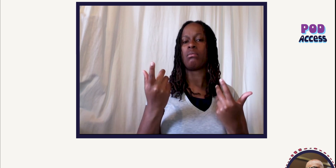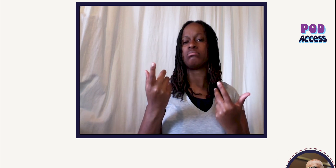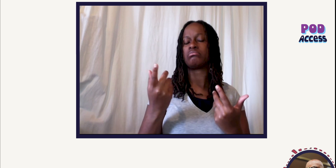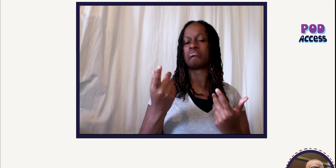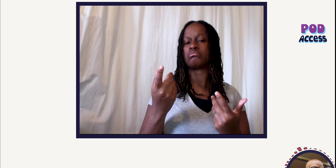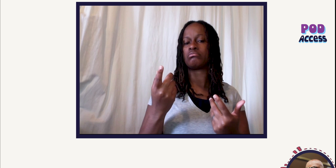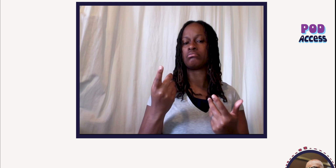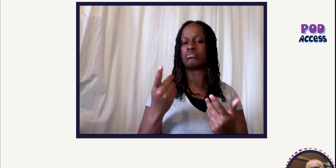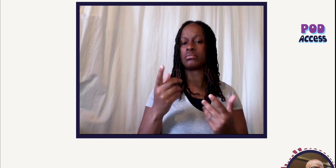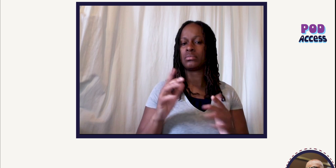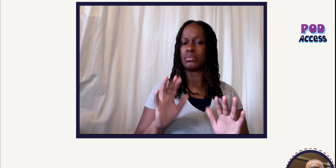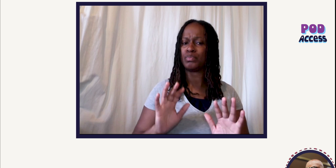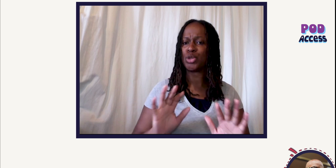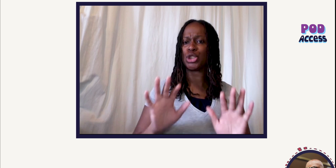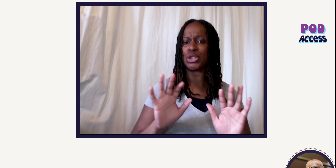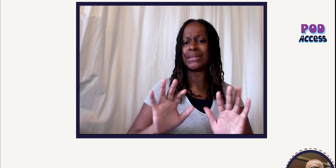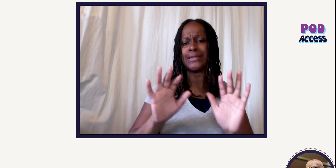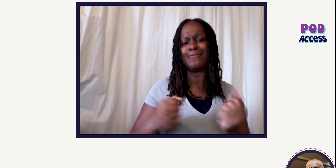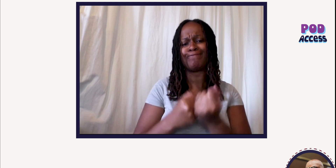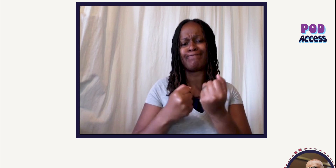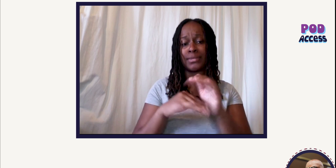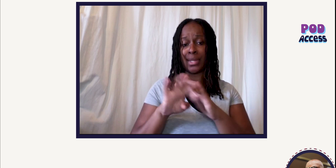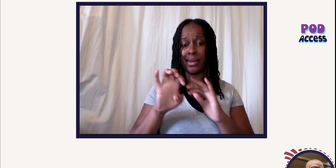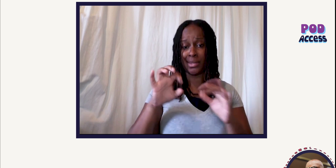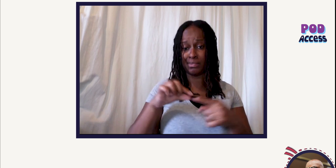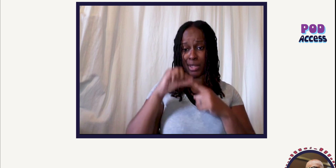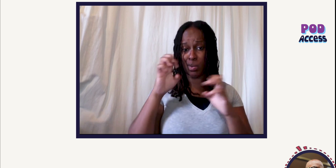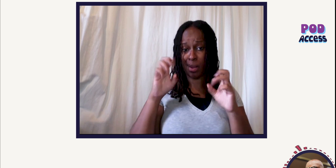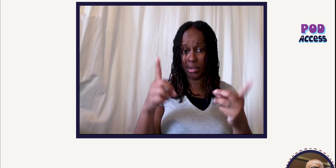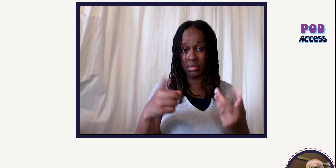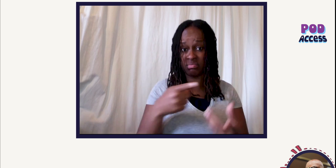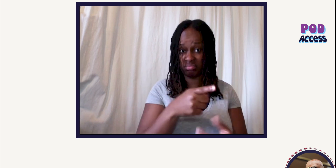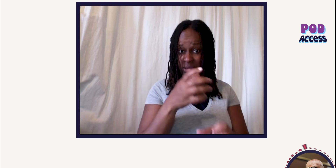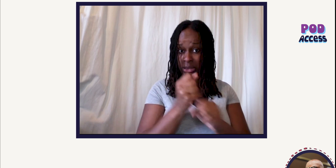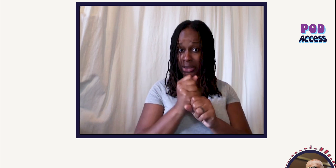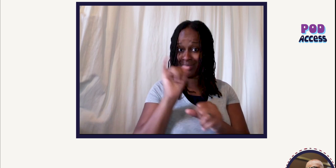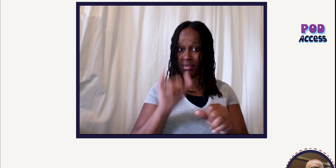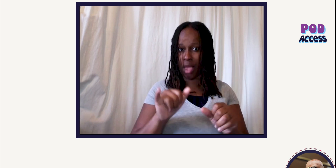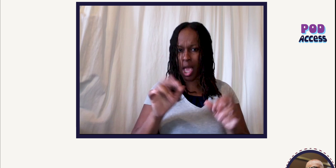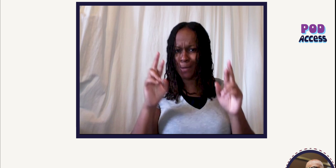her son can grow up to be a man that he can be proud of himself and that she can be proud of?